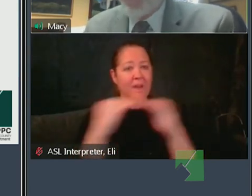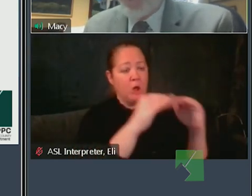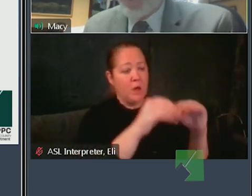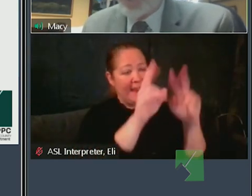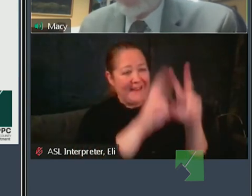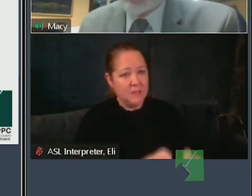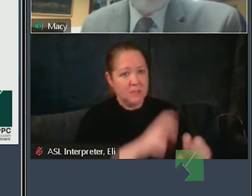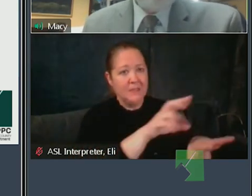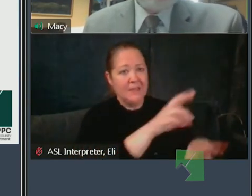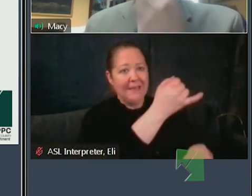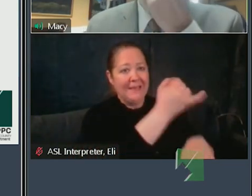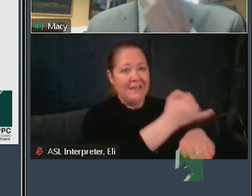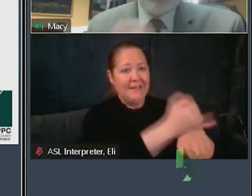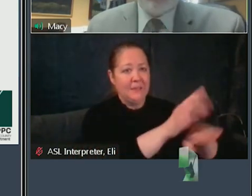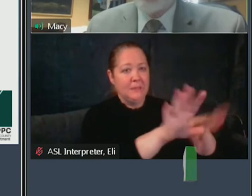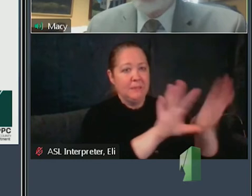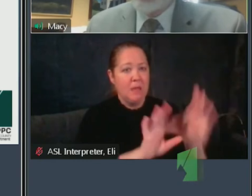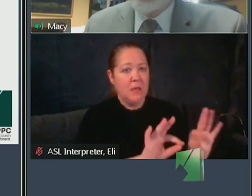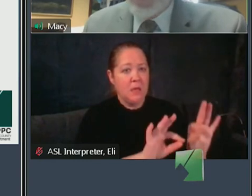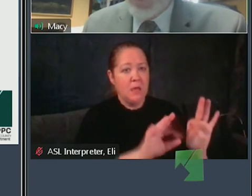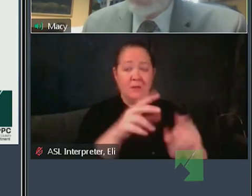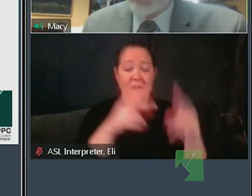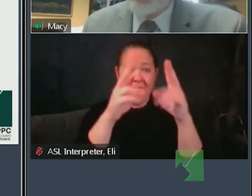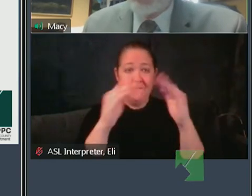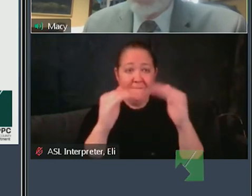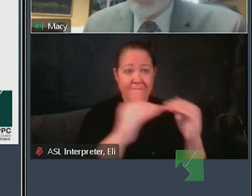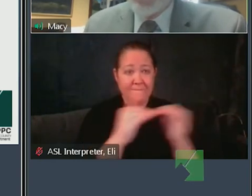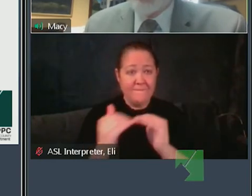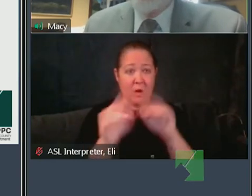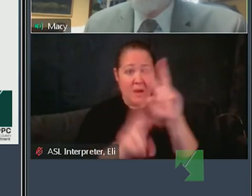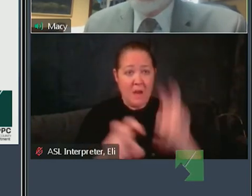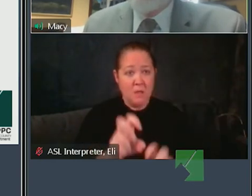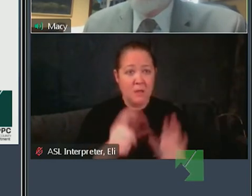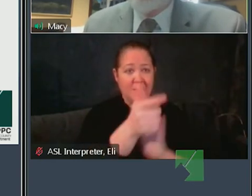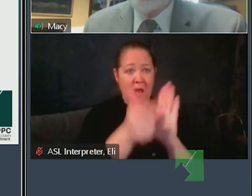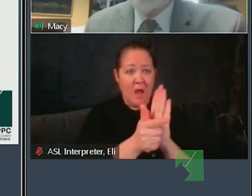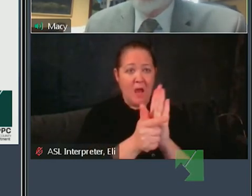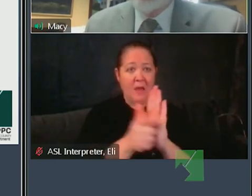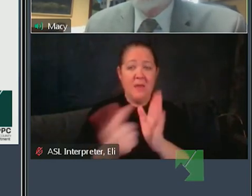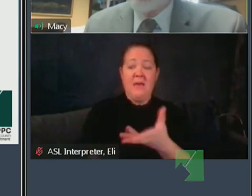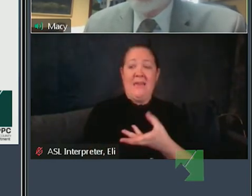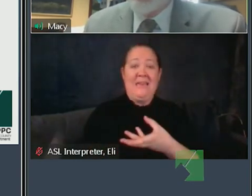do a fair analysis of the applicable law, engage with the community and have a meaningful community